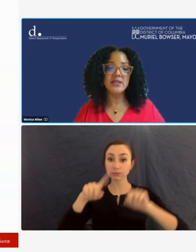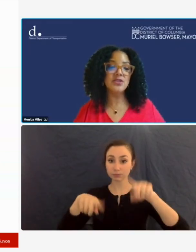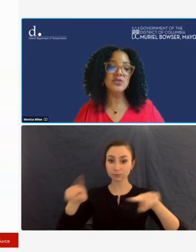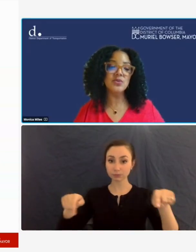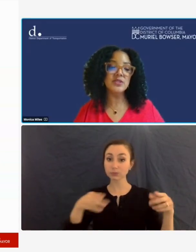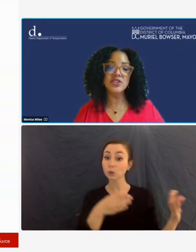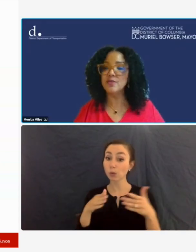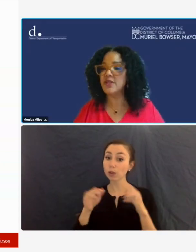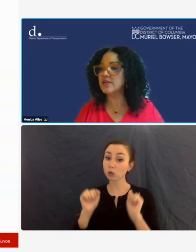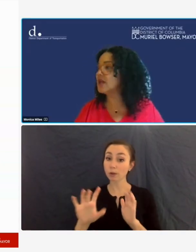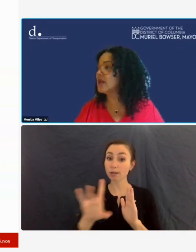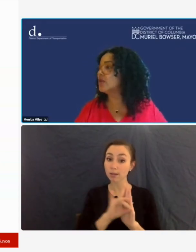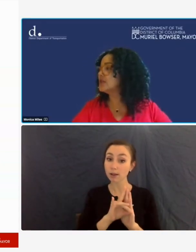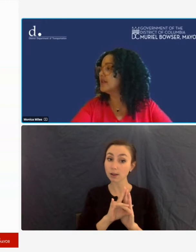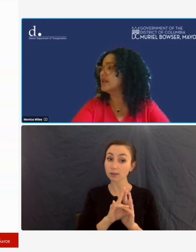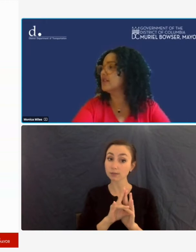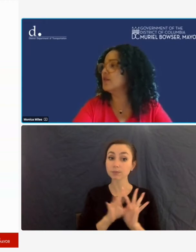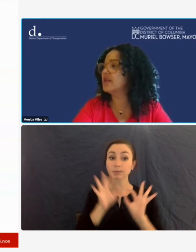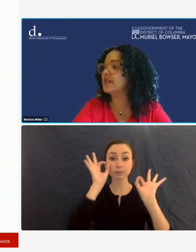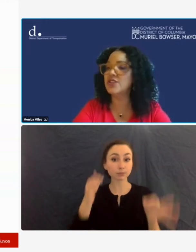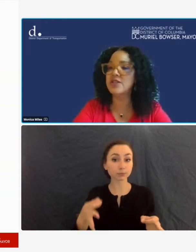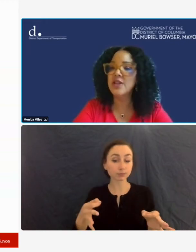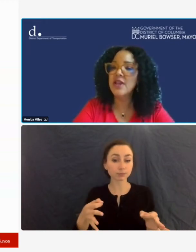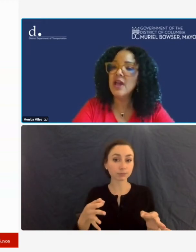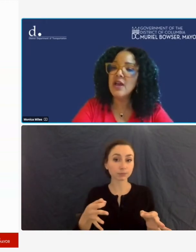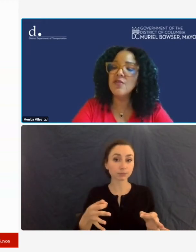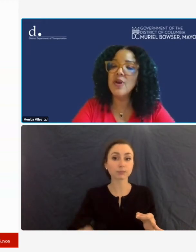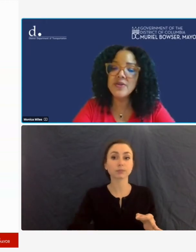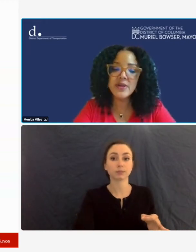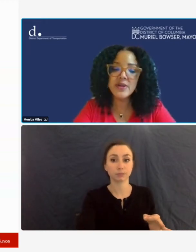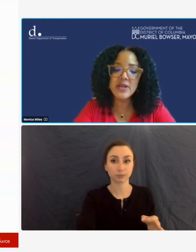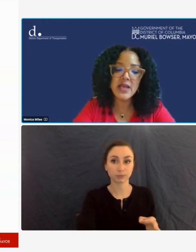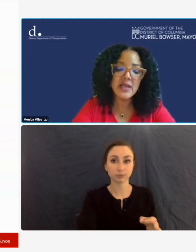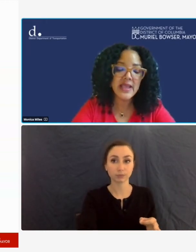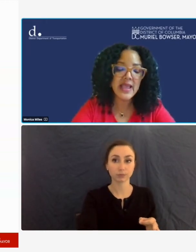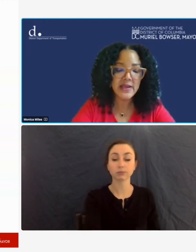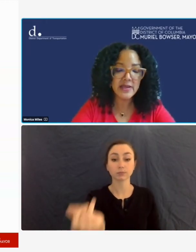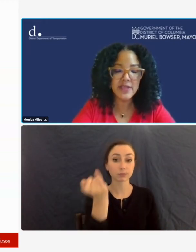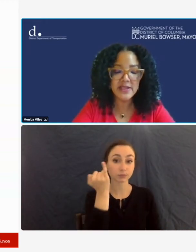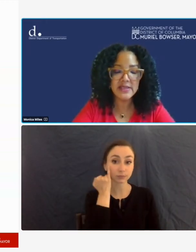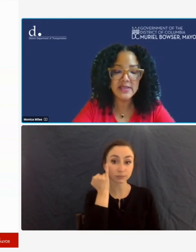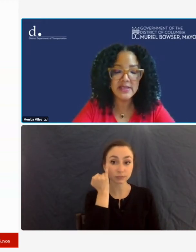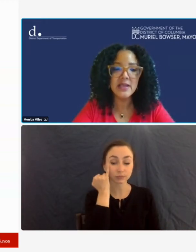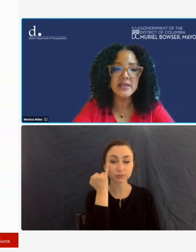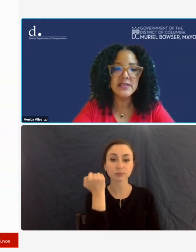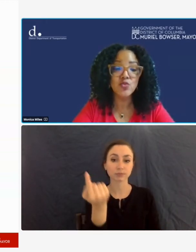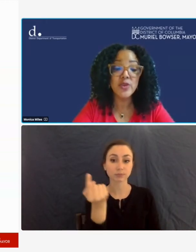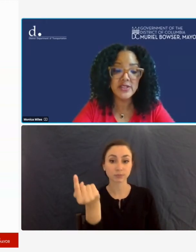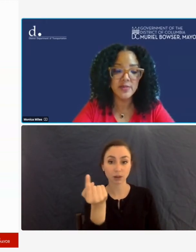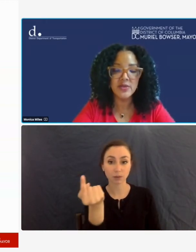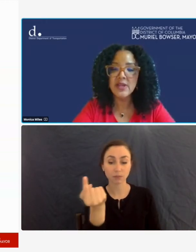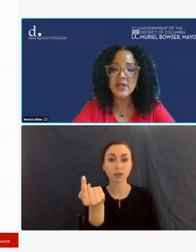to determine um or to make the determination of whether or not an item is is reasonable